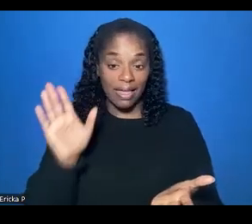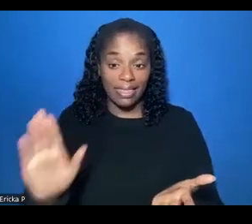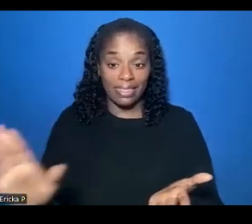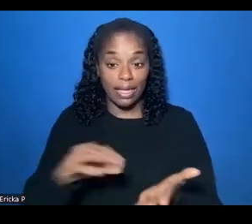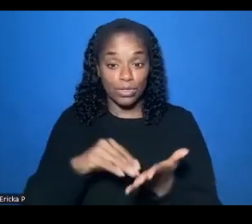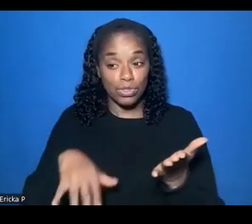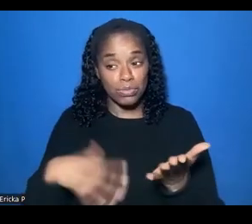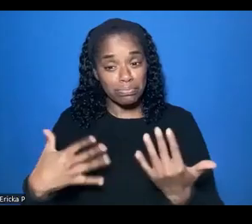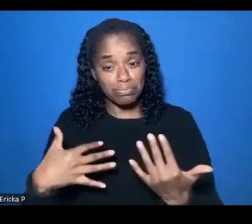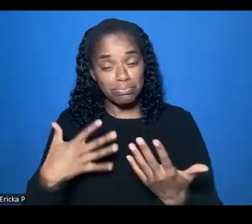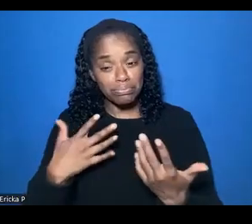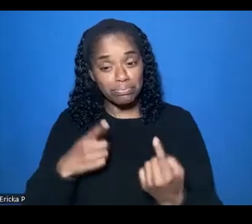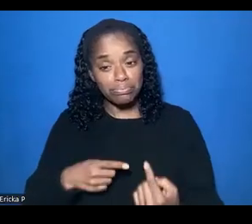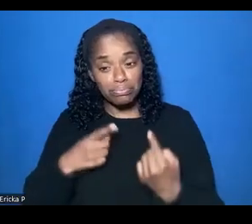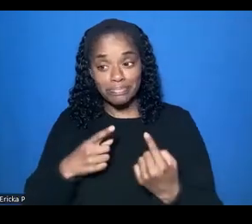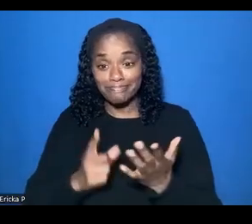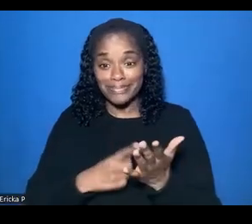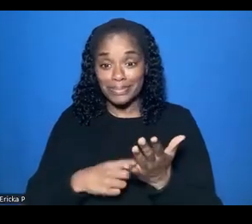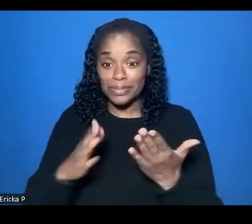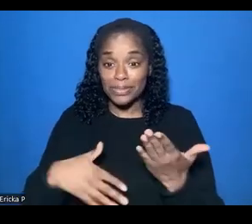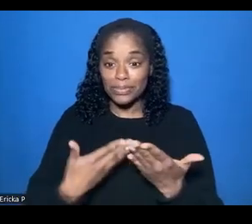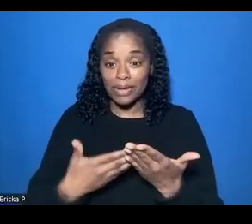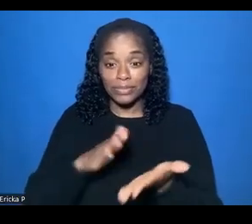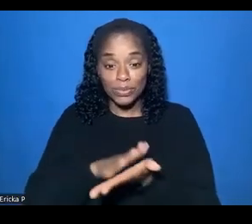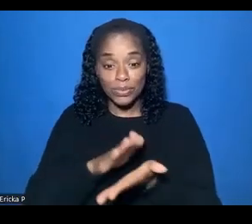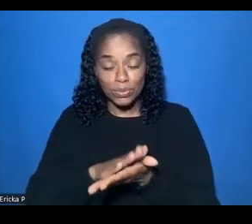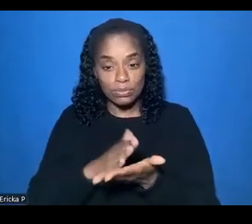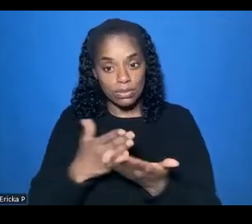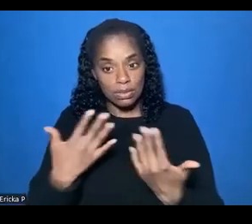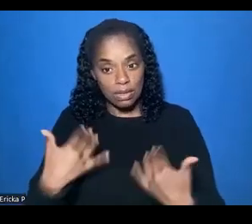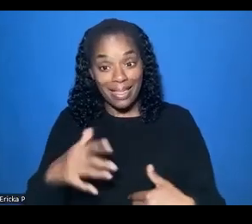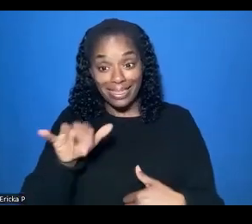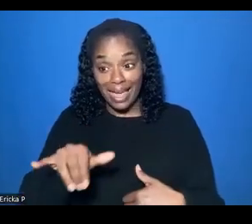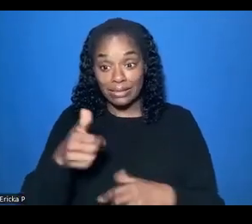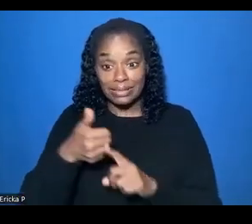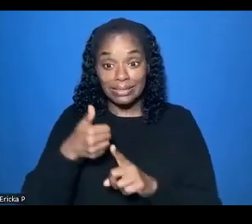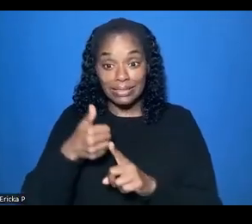Many times in the morning getting to school. That can be a reasonable accommodation as well.